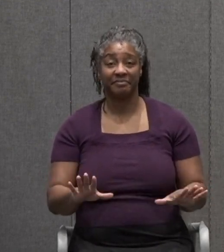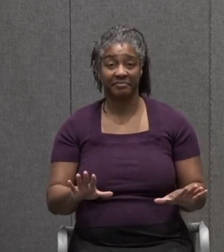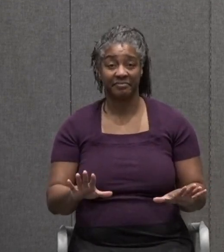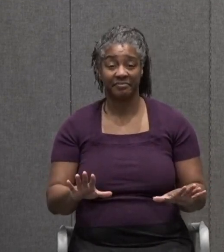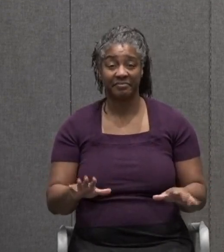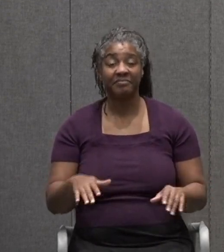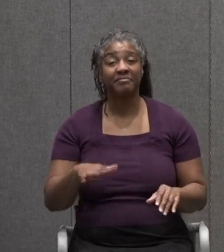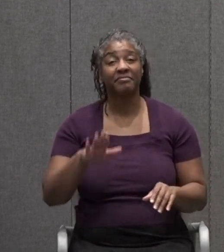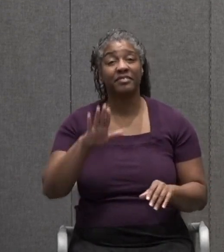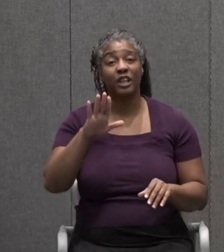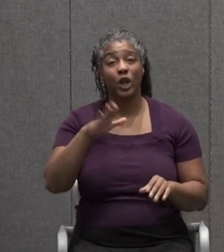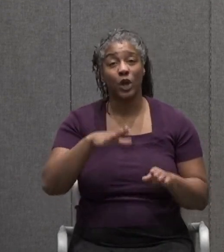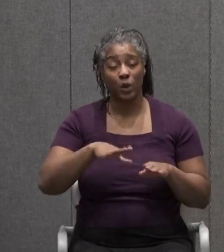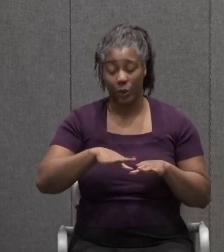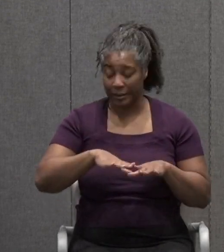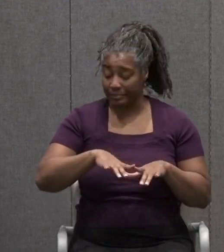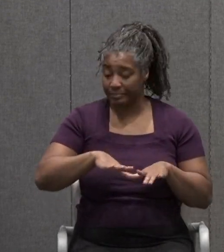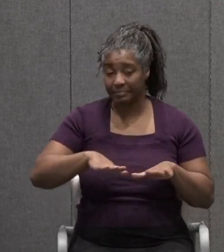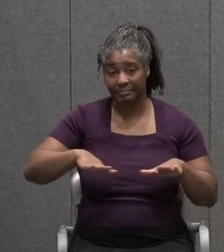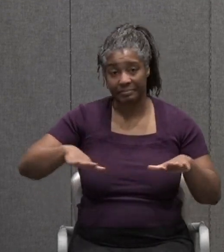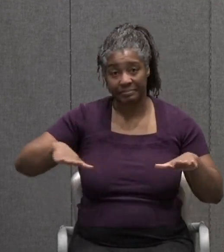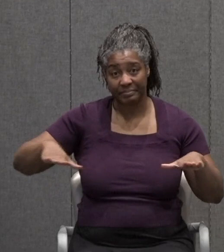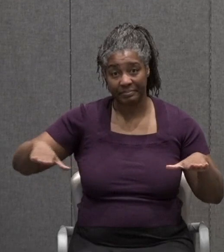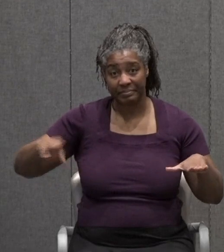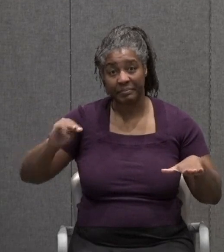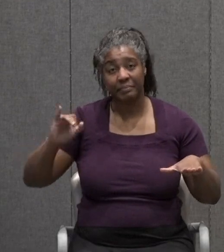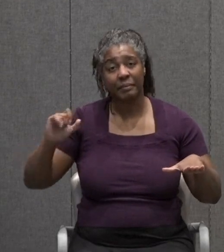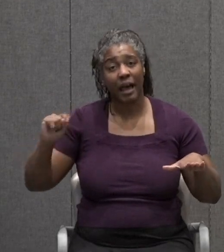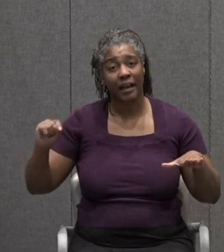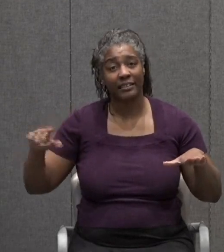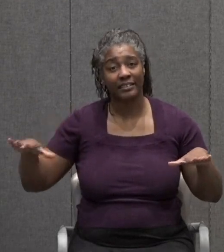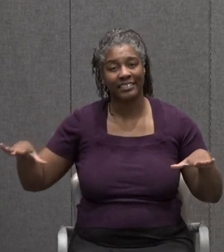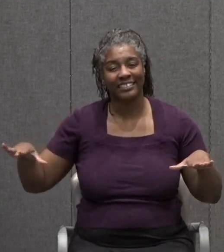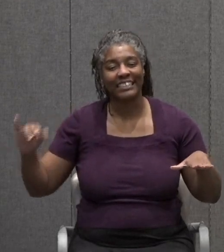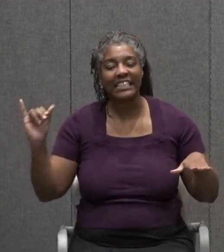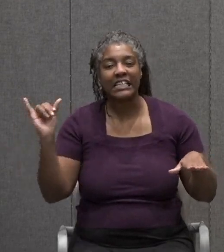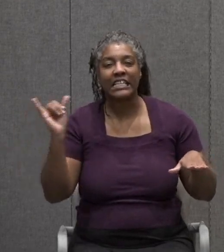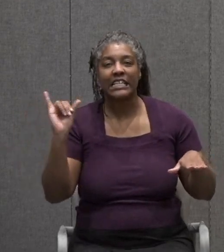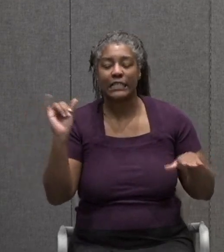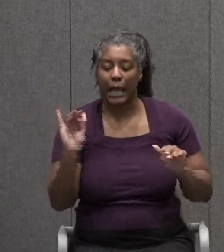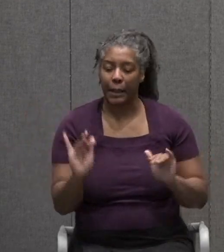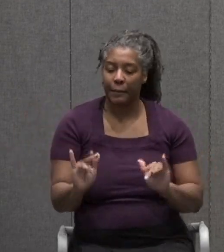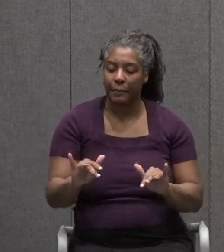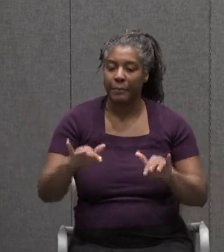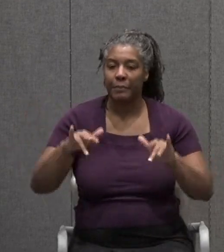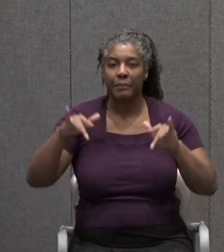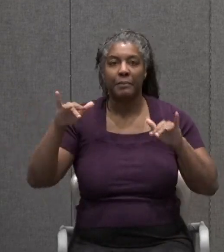That's right, you know what I'm talking about? Pretend like you're getting lighter.